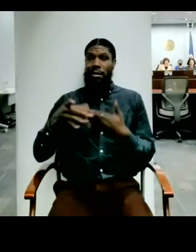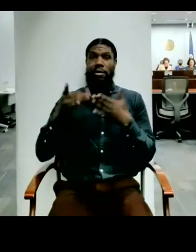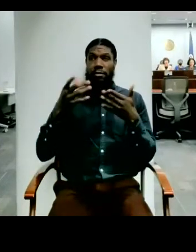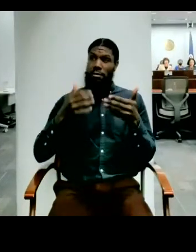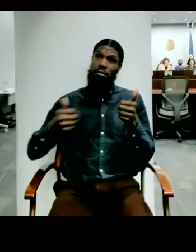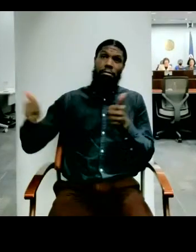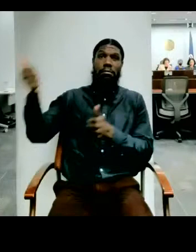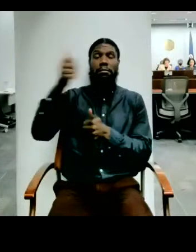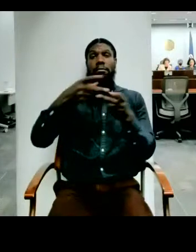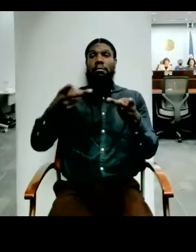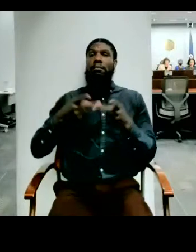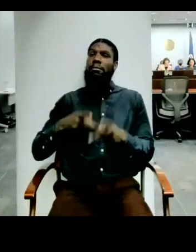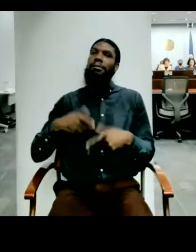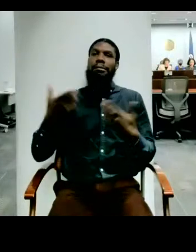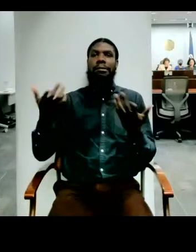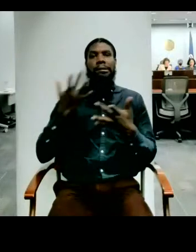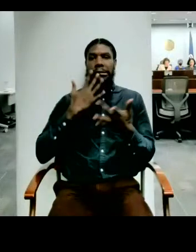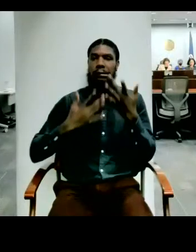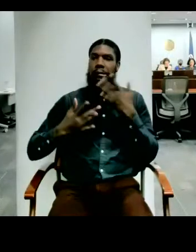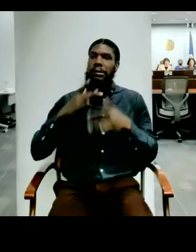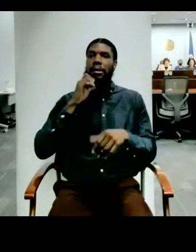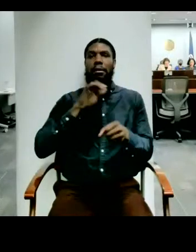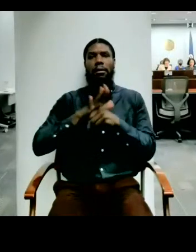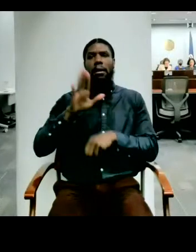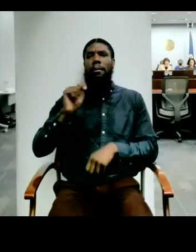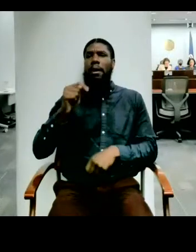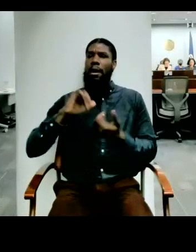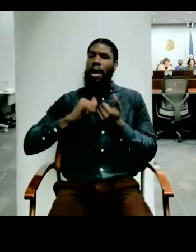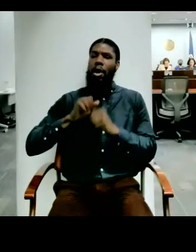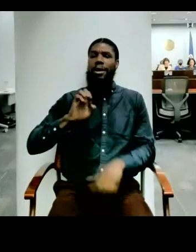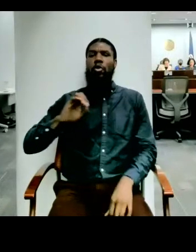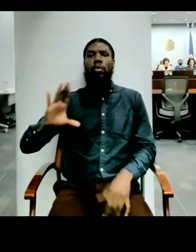How can the EEOC best add value to those efforts?